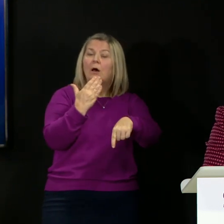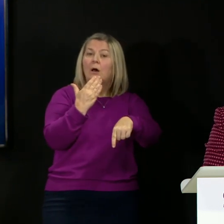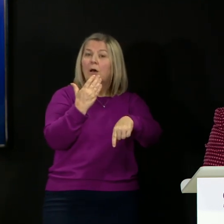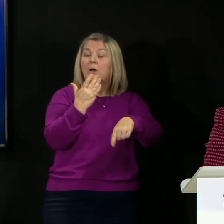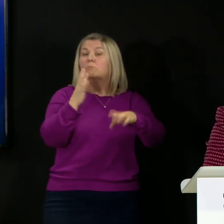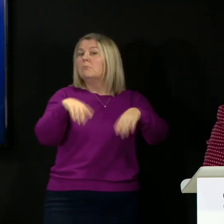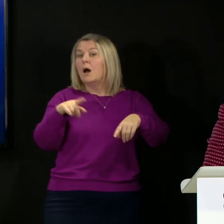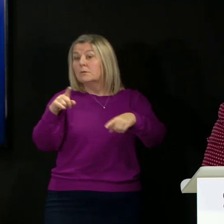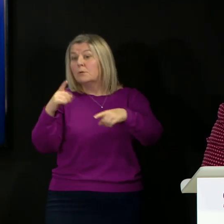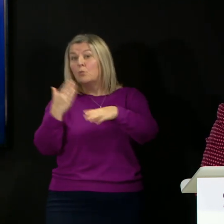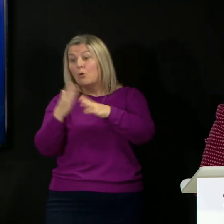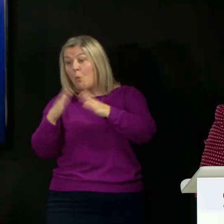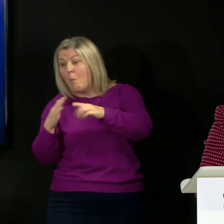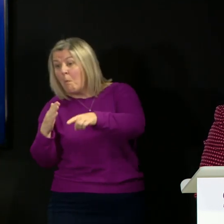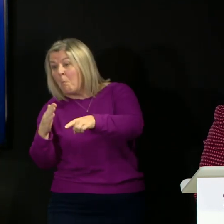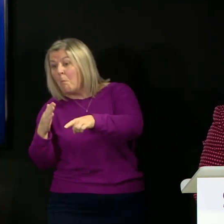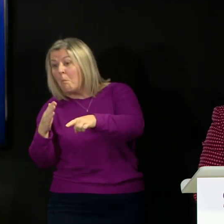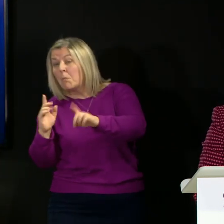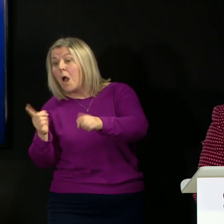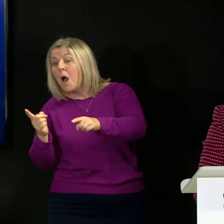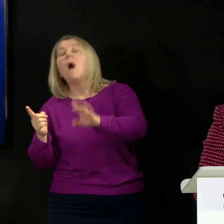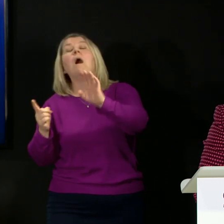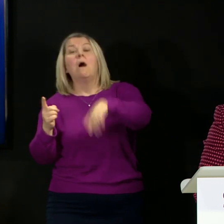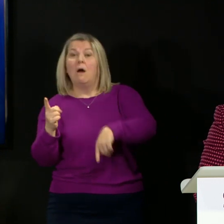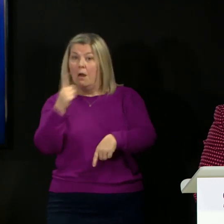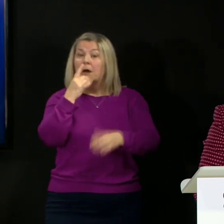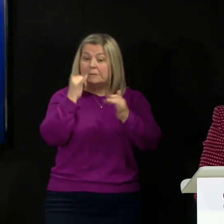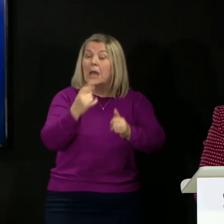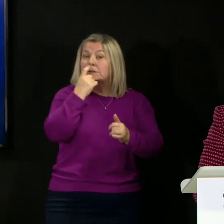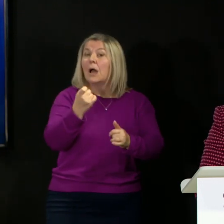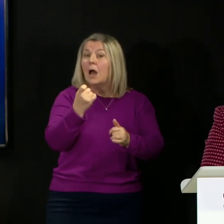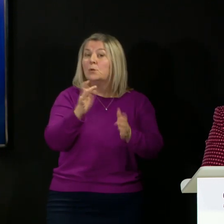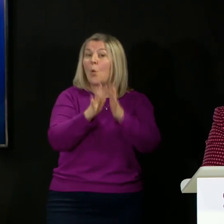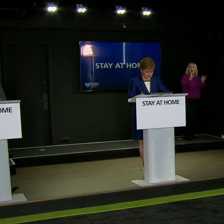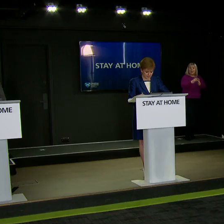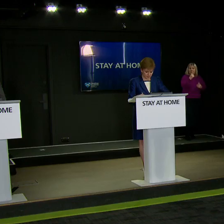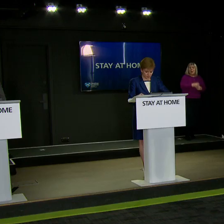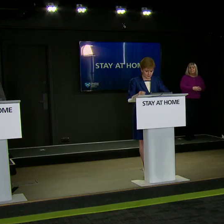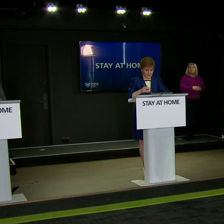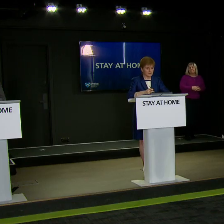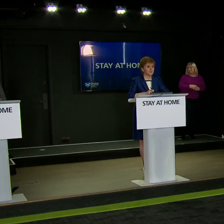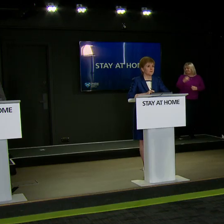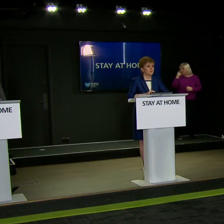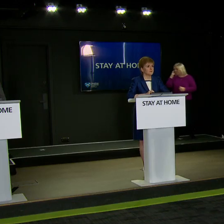they too can book a test through the online portal. Mark McLaughlin the times.